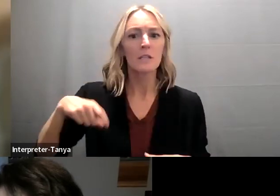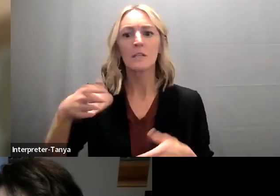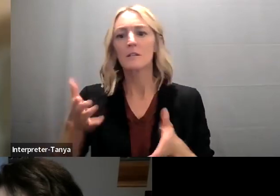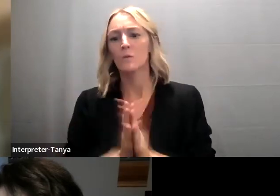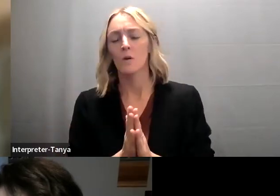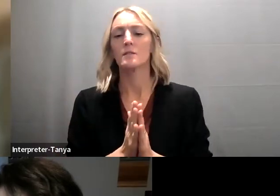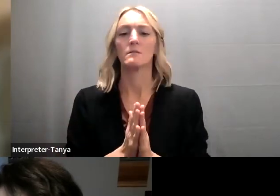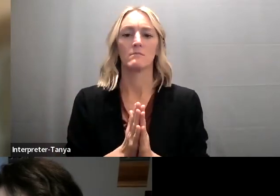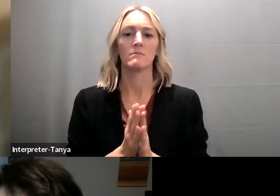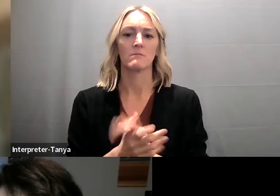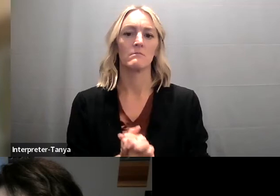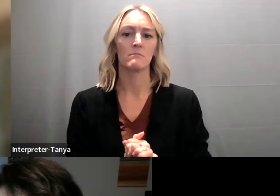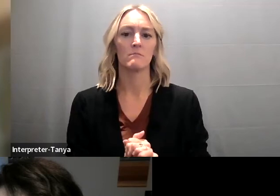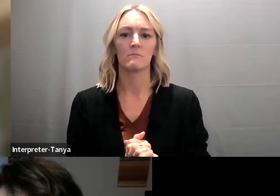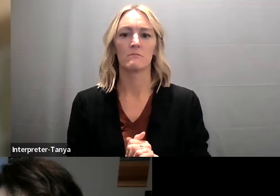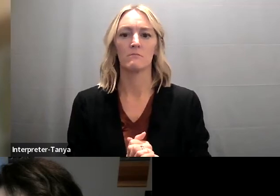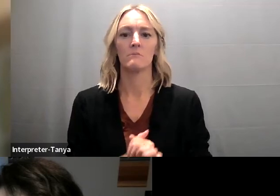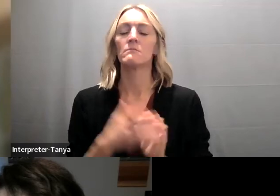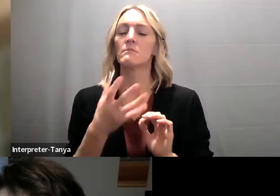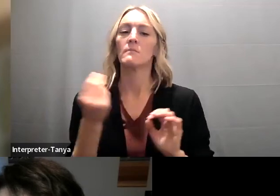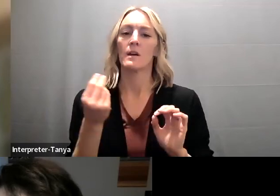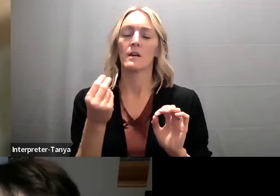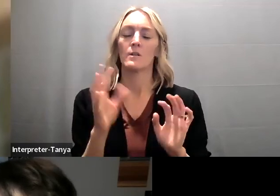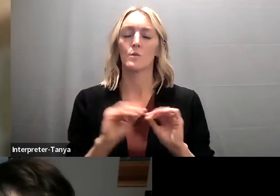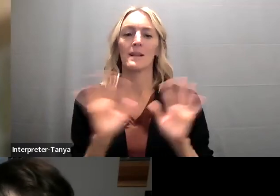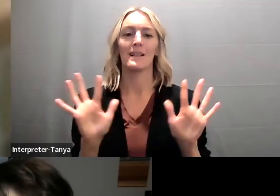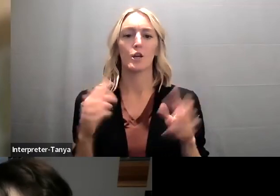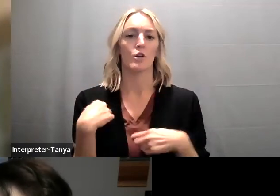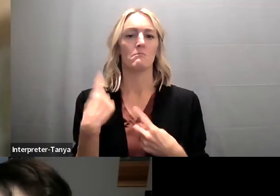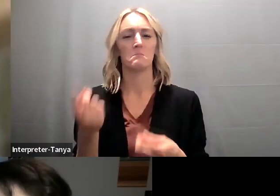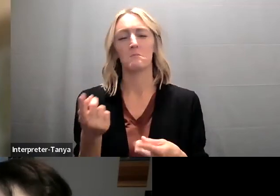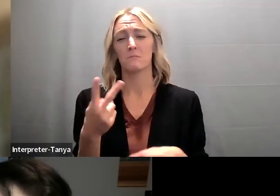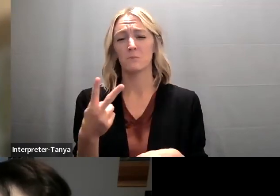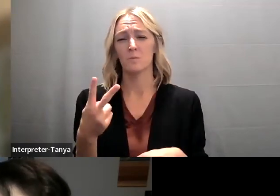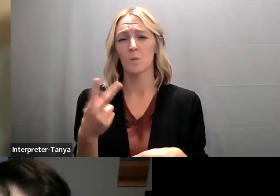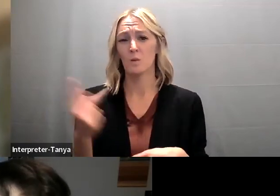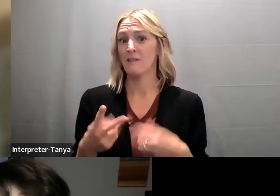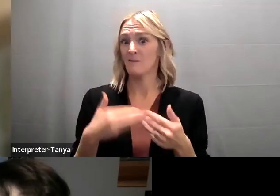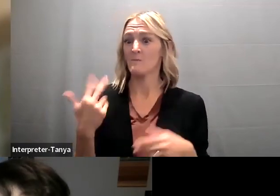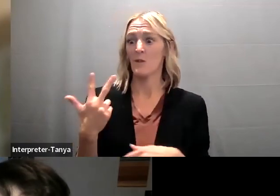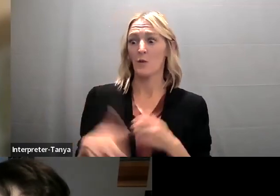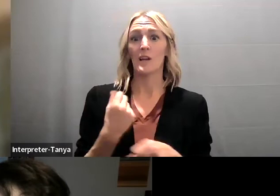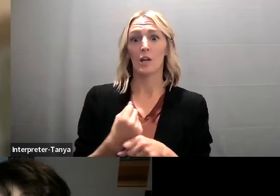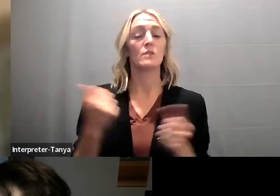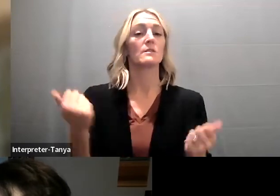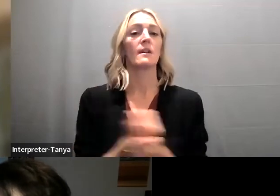Also to be clear, the past two and a half maybe three years now we've doing everything